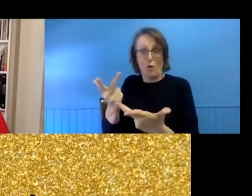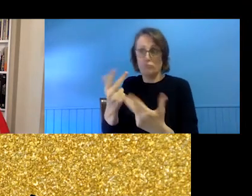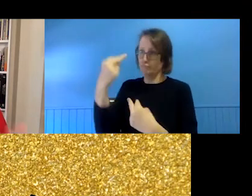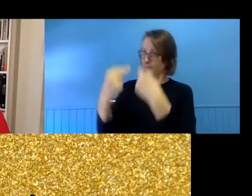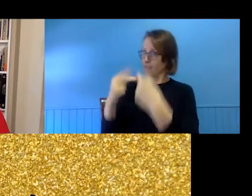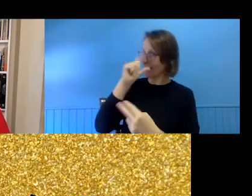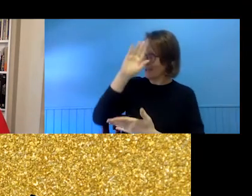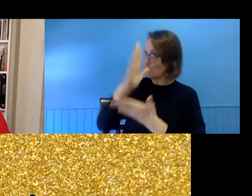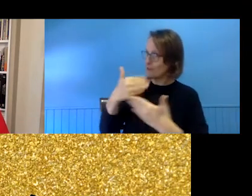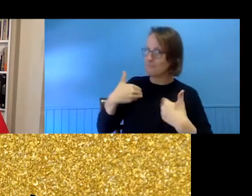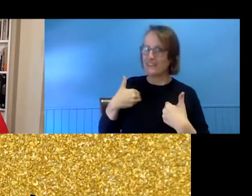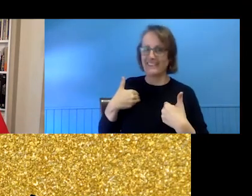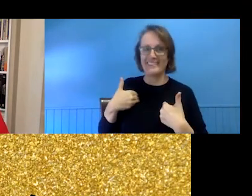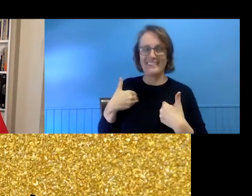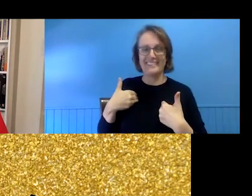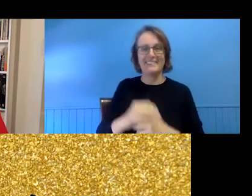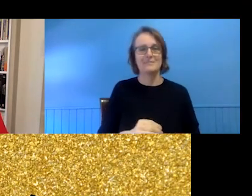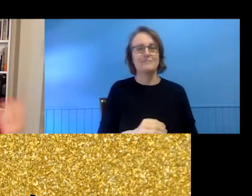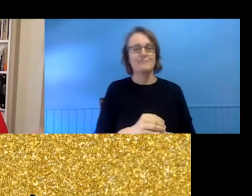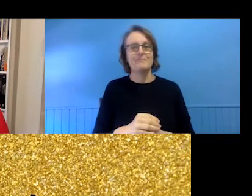without actually being so ham-fisted as to say, "We're really